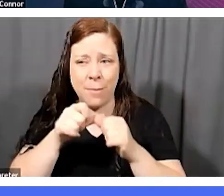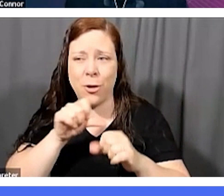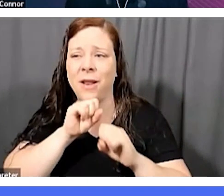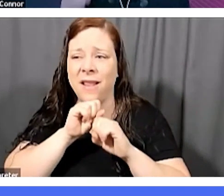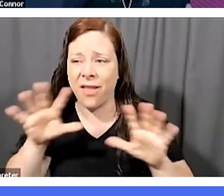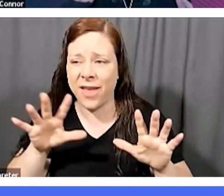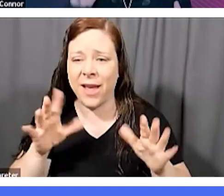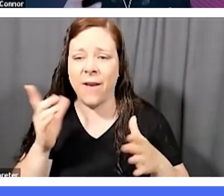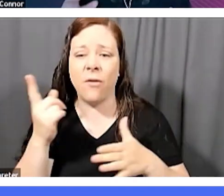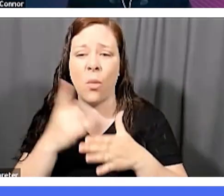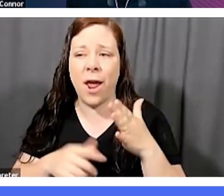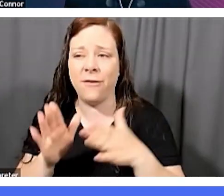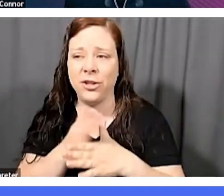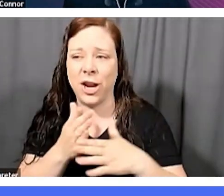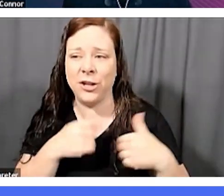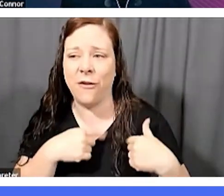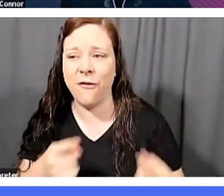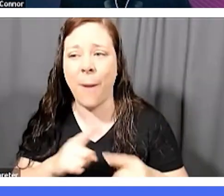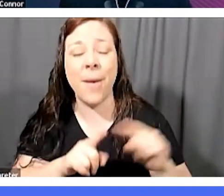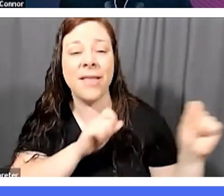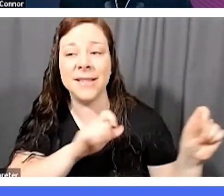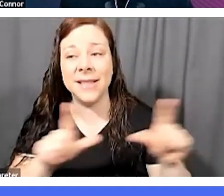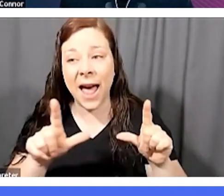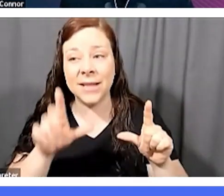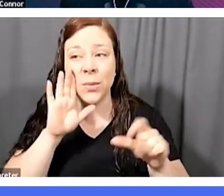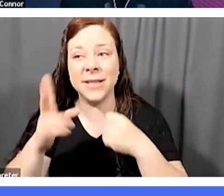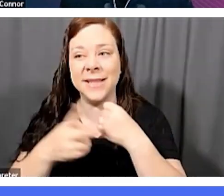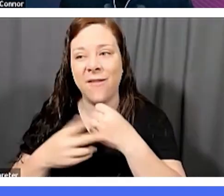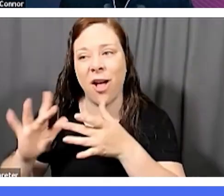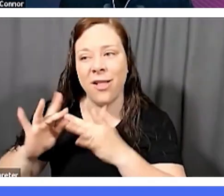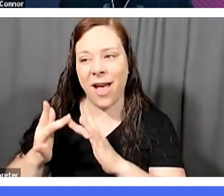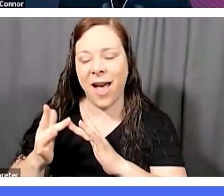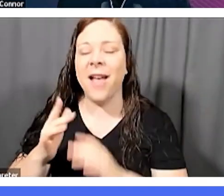But nonetheless, the slides are online. So you're in luck. You can go back and study.